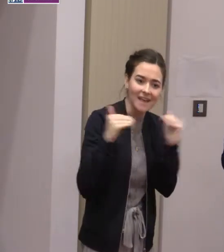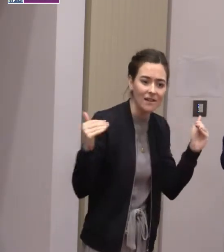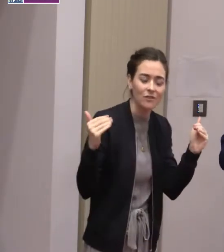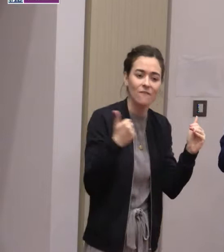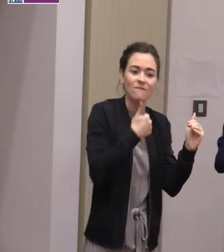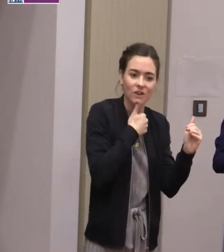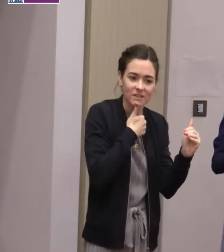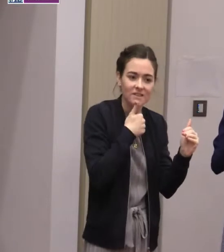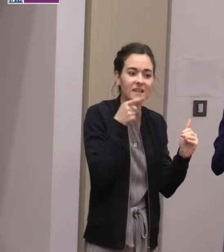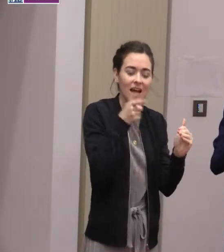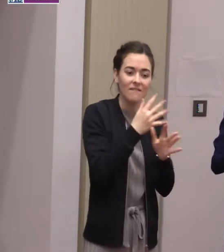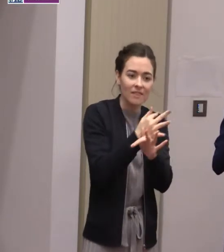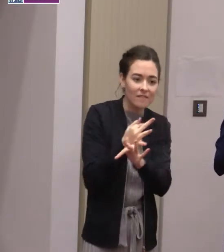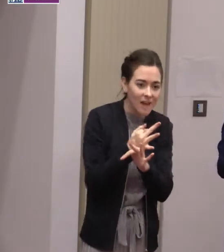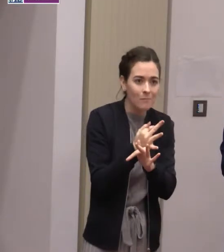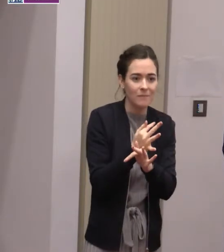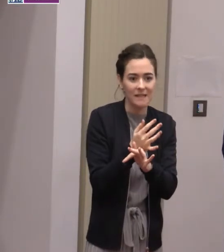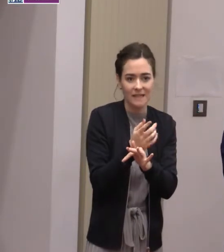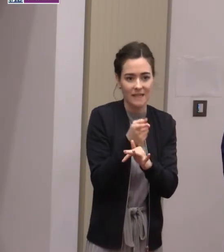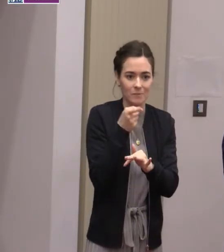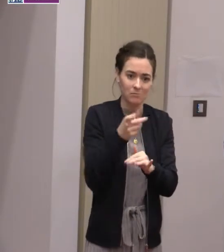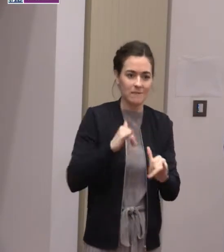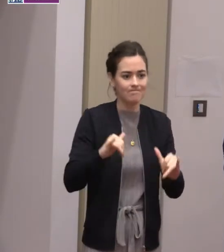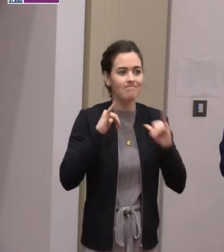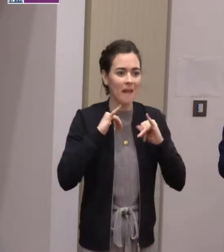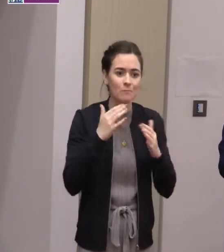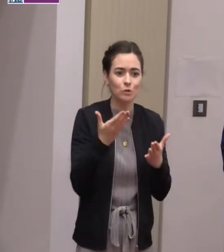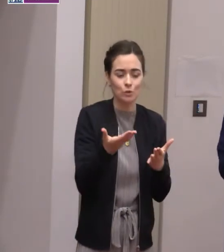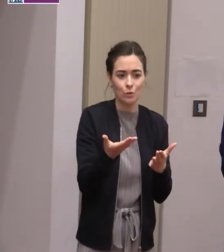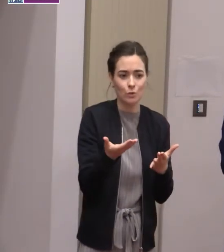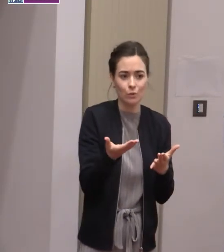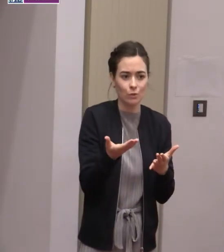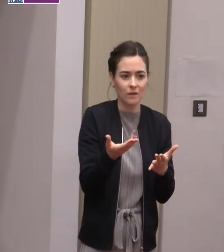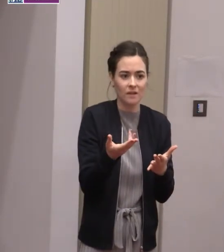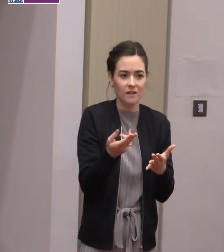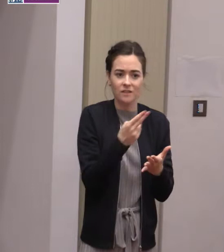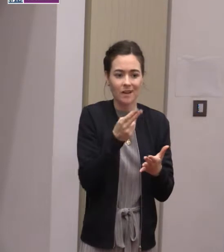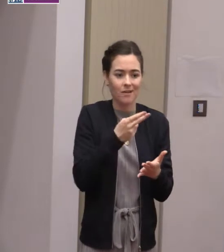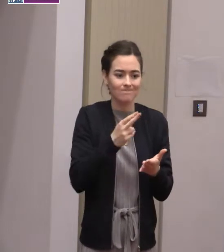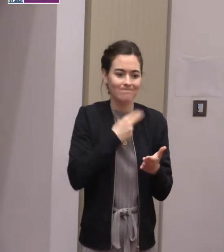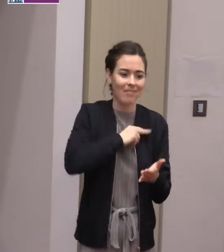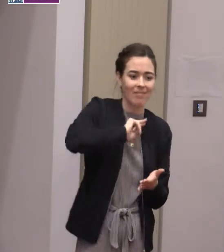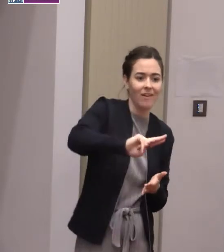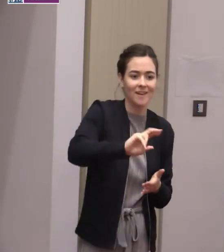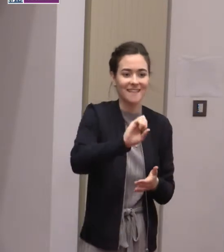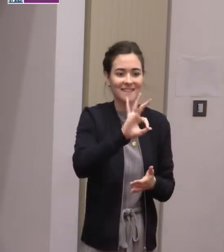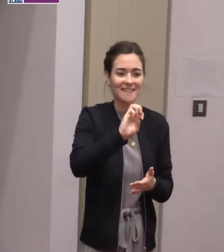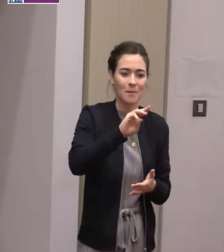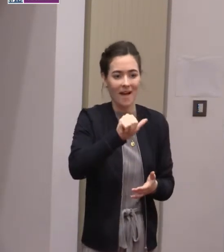Have the family, being able to not stigmatised within the private space?